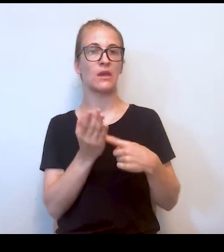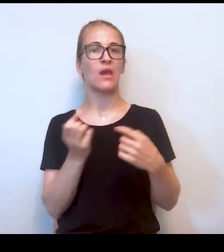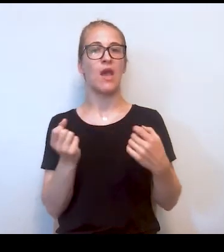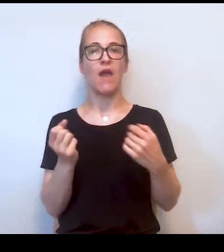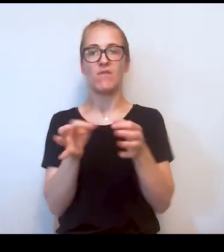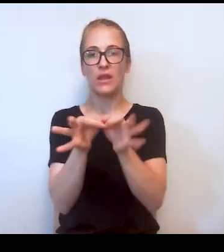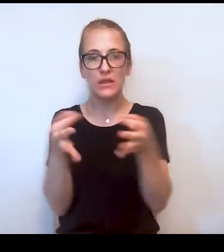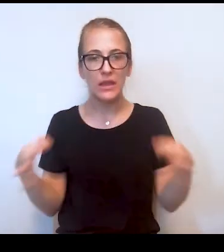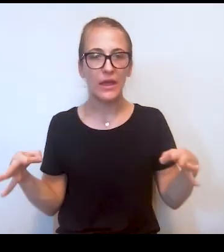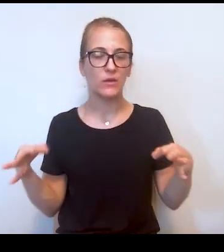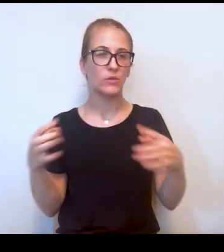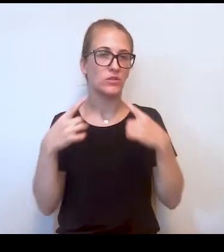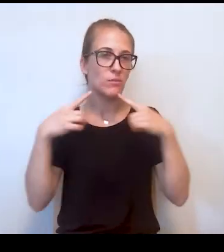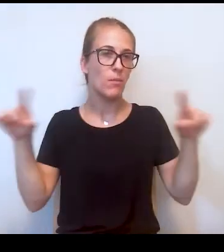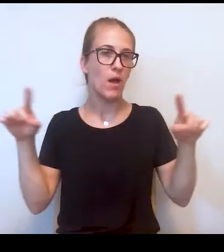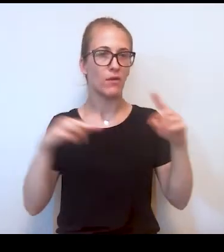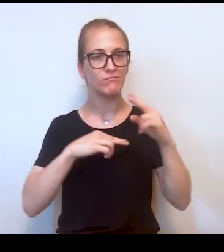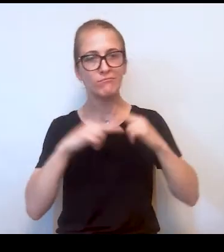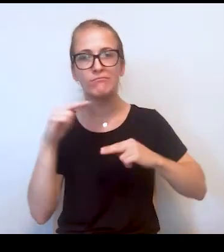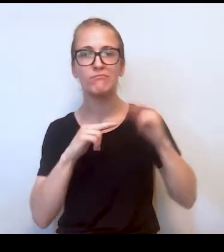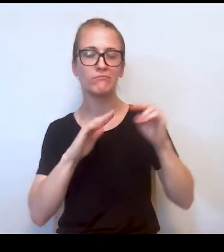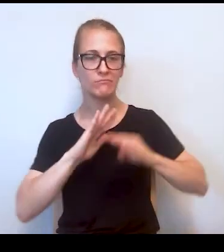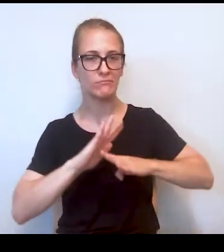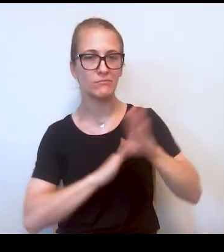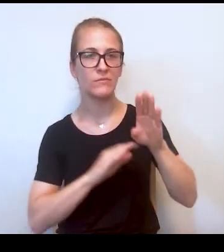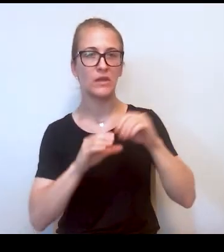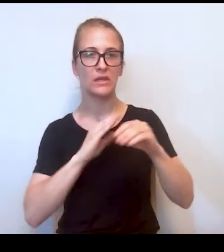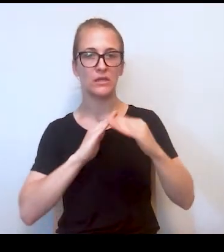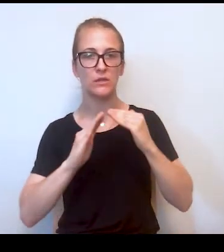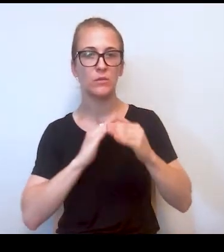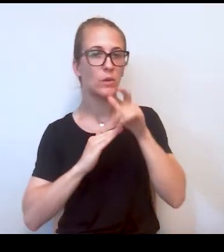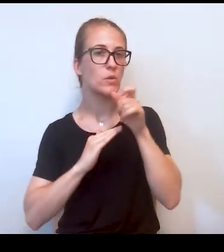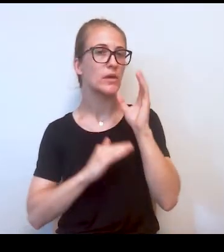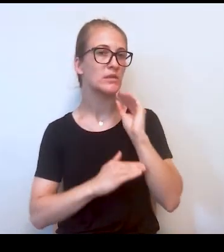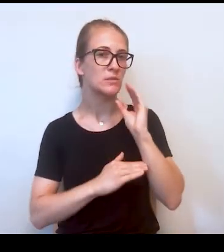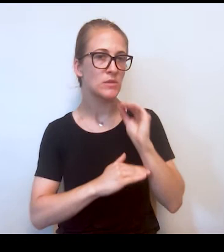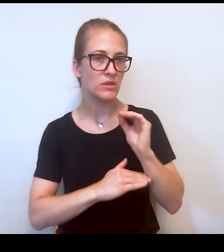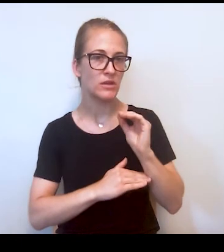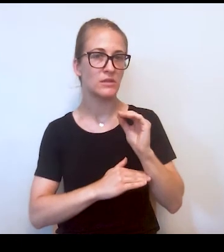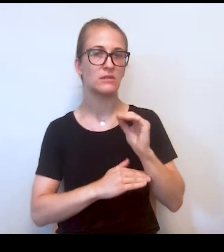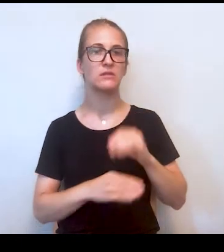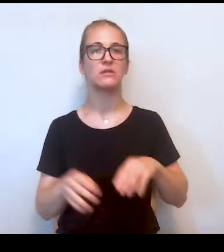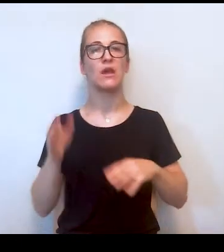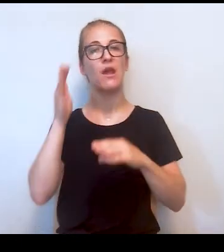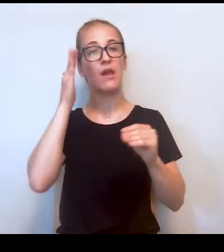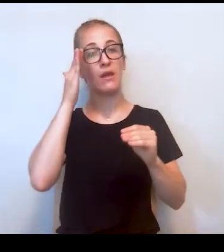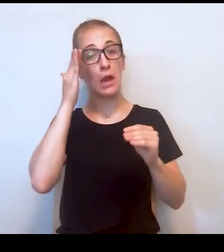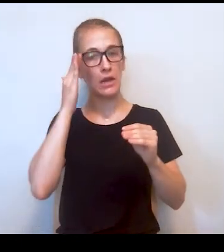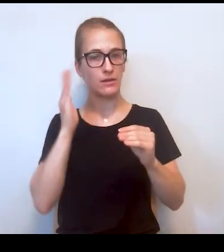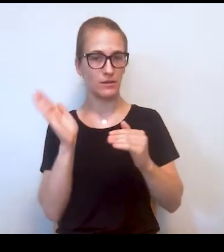And physicians buy their way in. They figure out "oh,